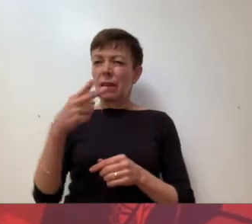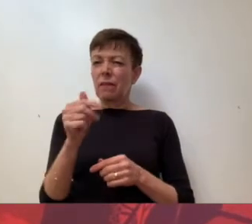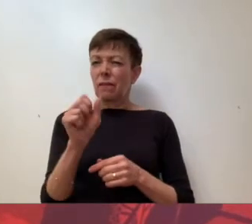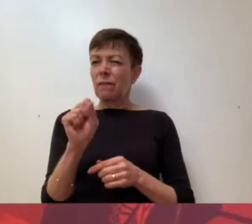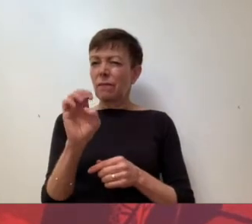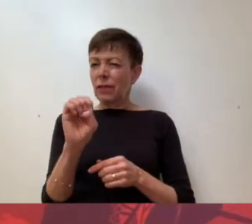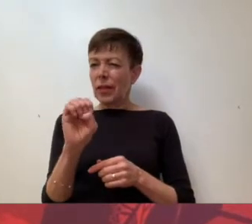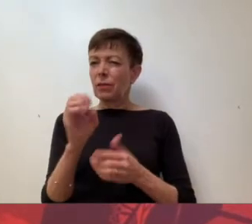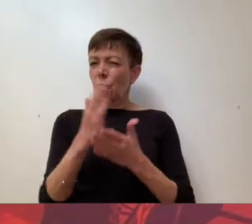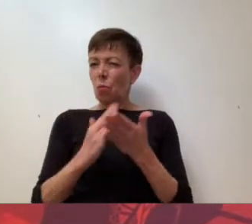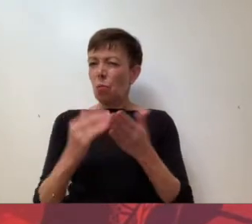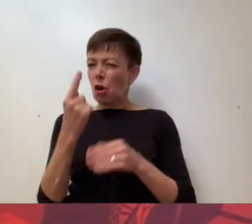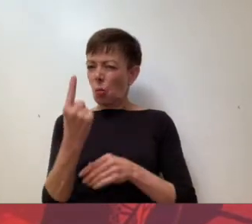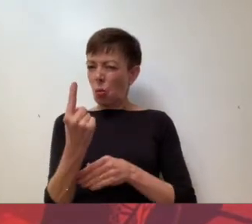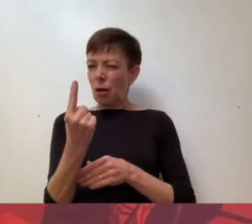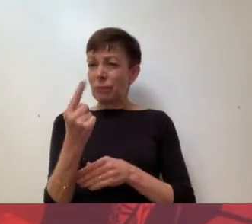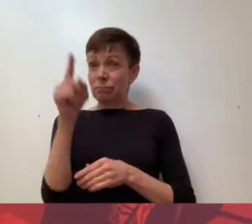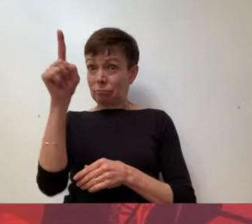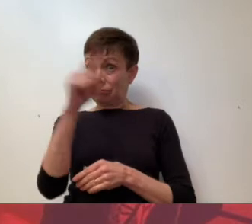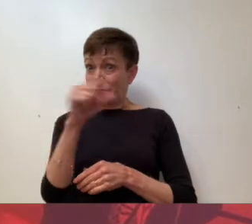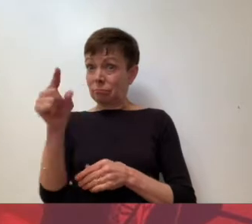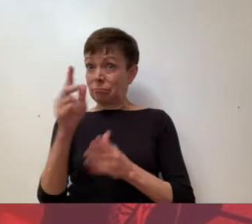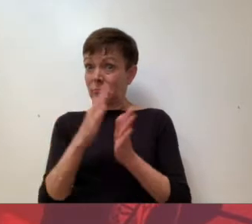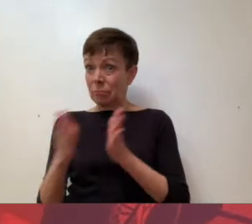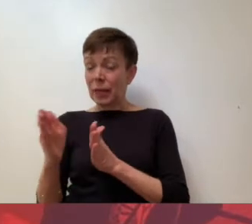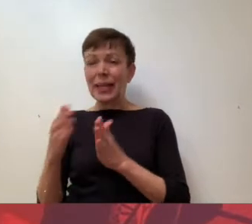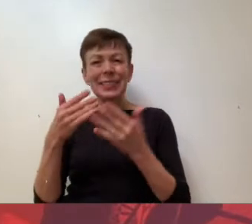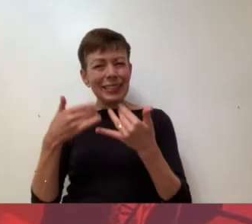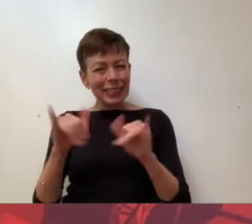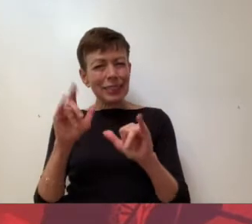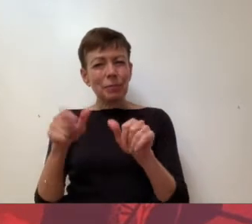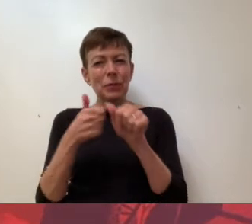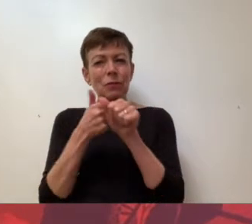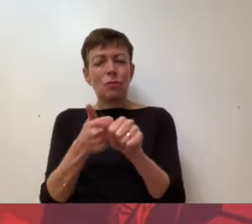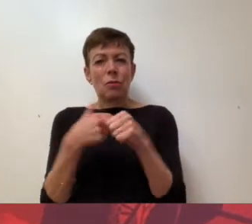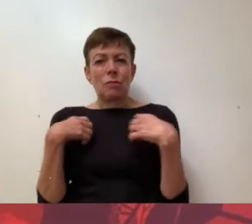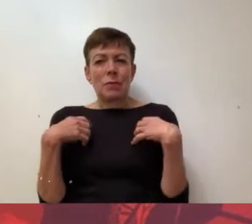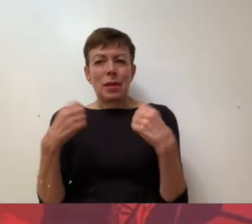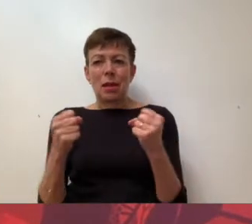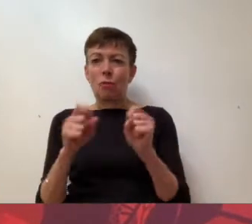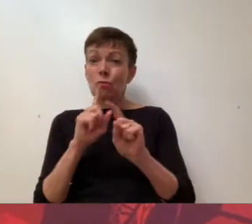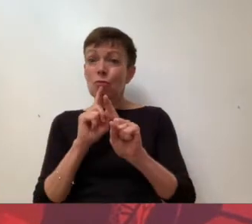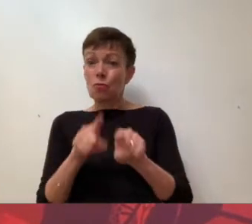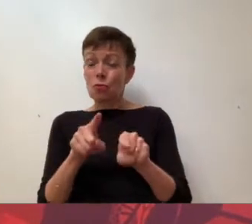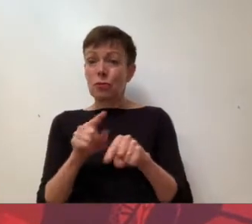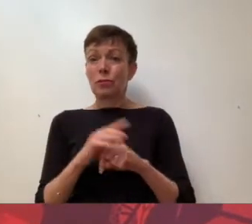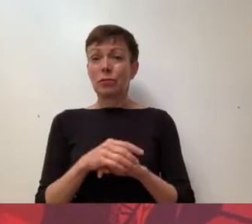to open under phase one of the provincial plan still must comply with public health